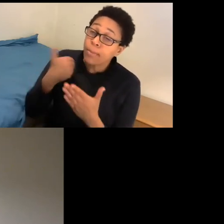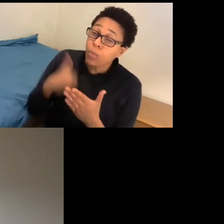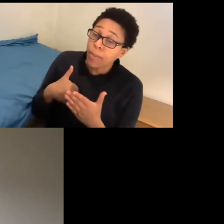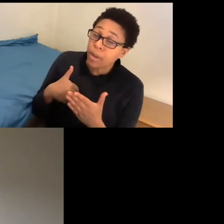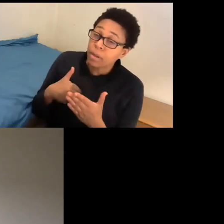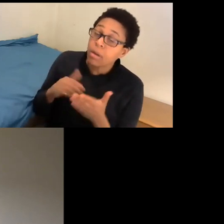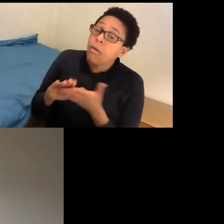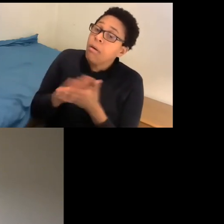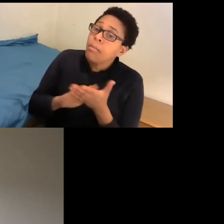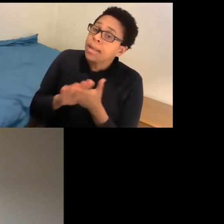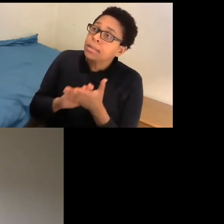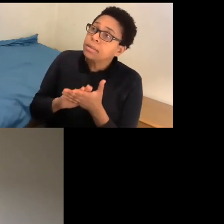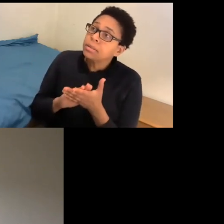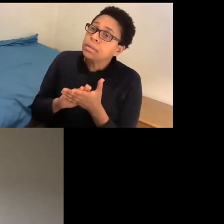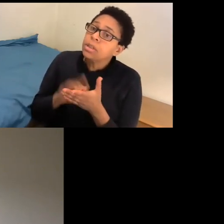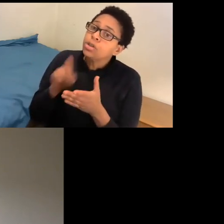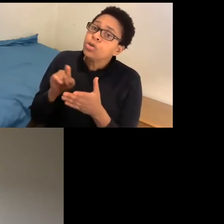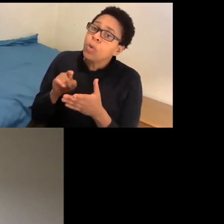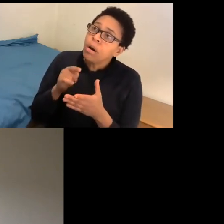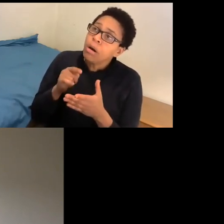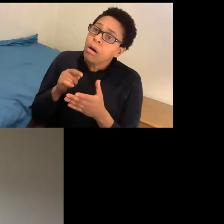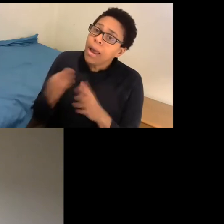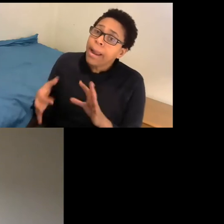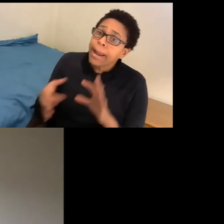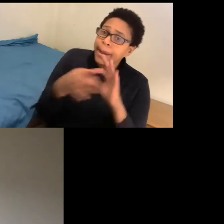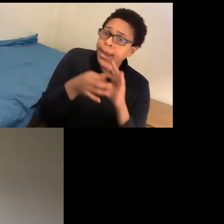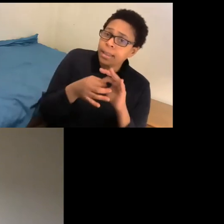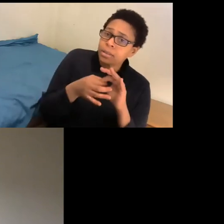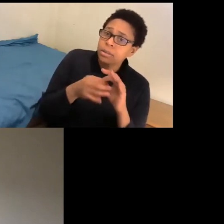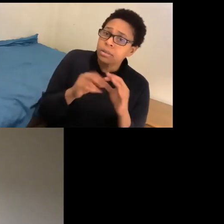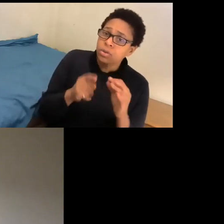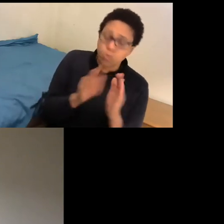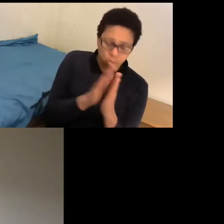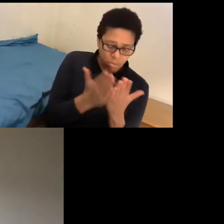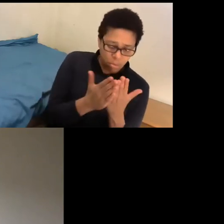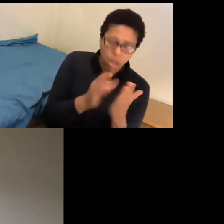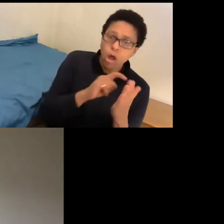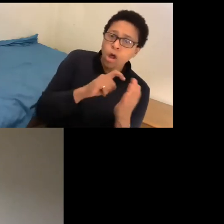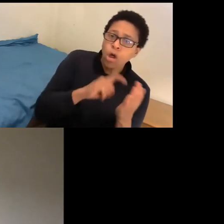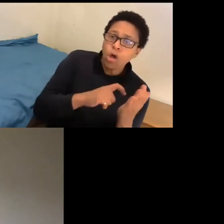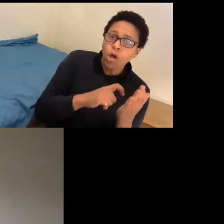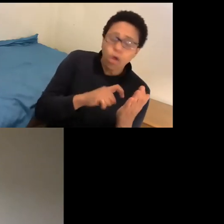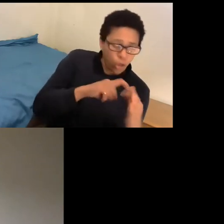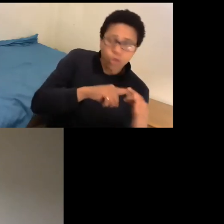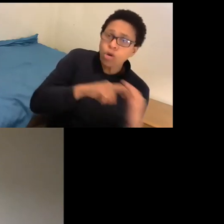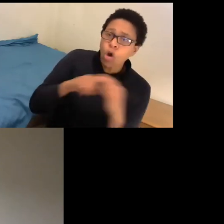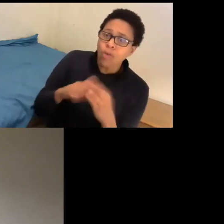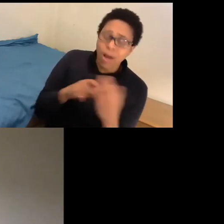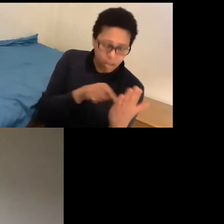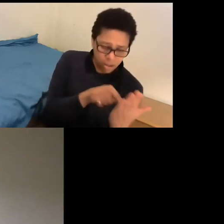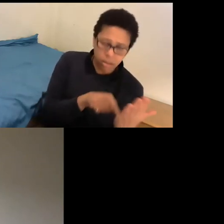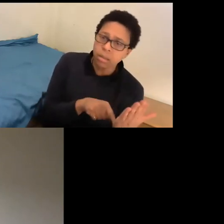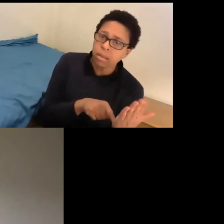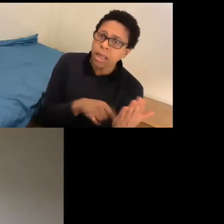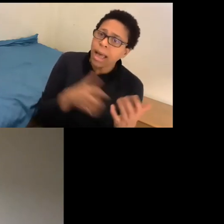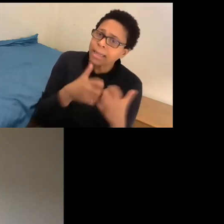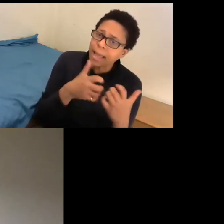of the Quran, the way the Quran is written, and the way you do that exegesis with the Quran, that kind of rhythm of the